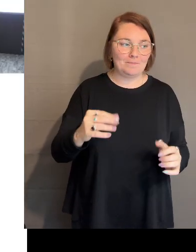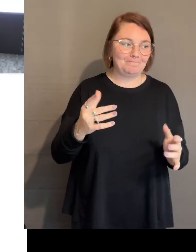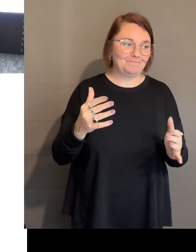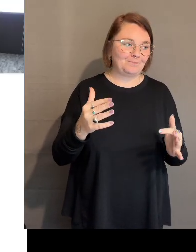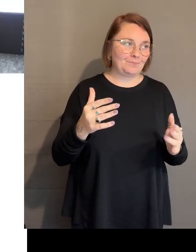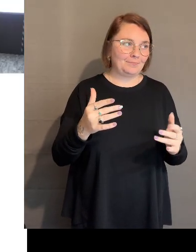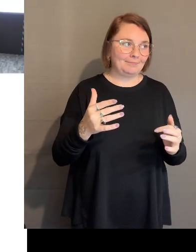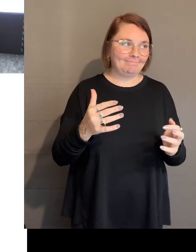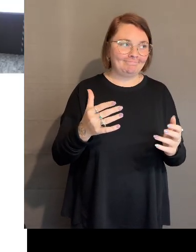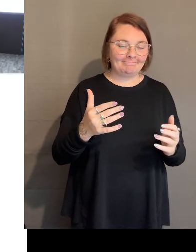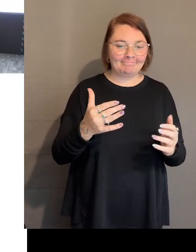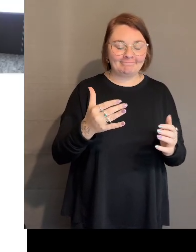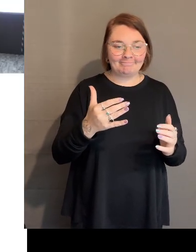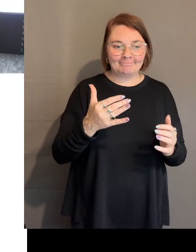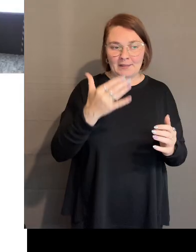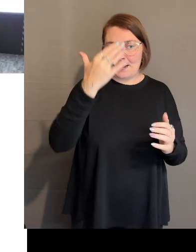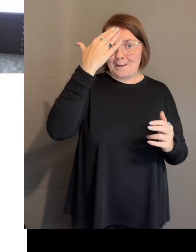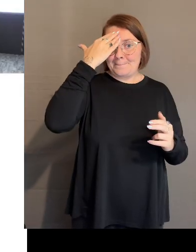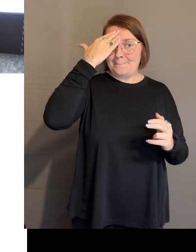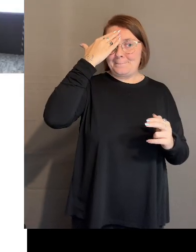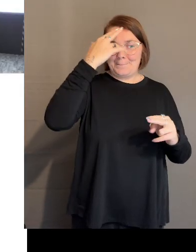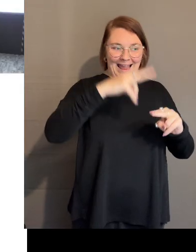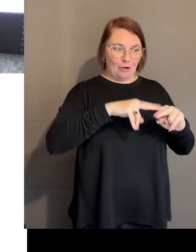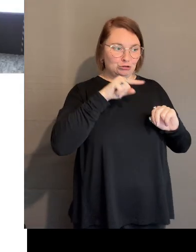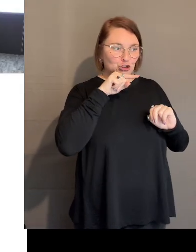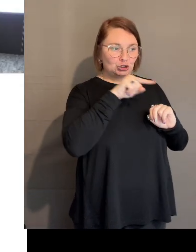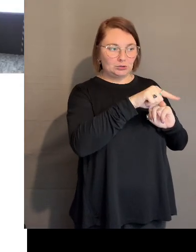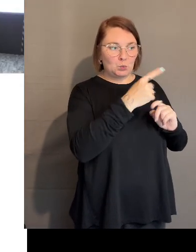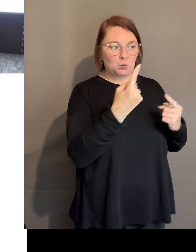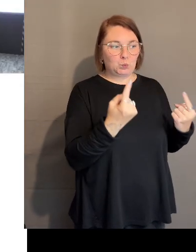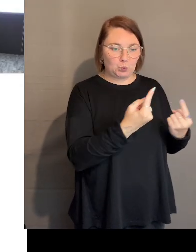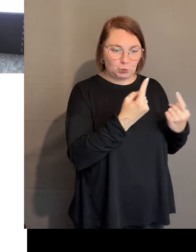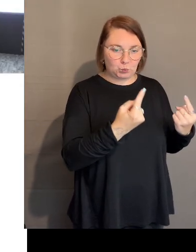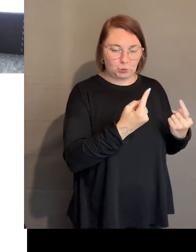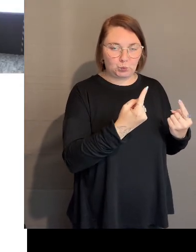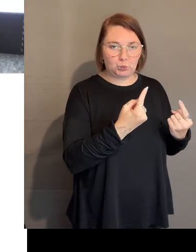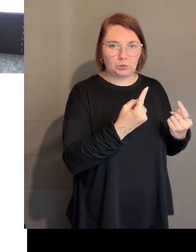parents who, or…